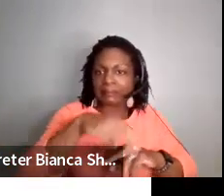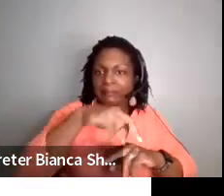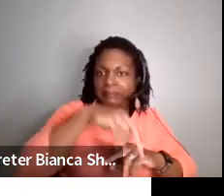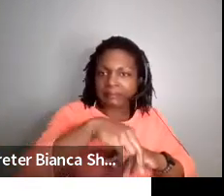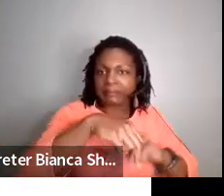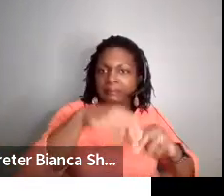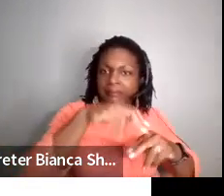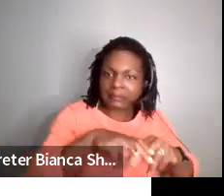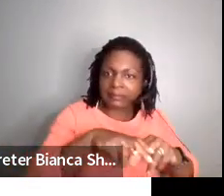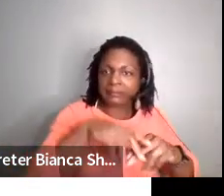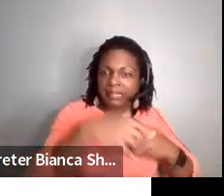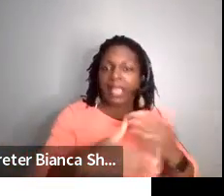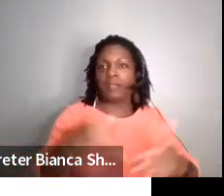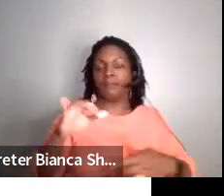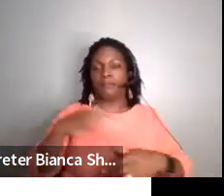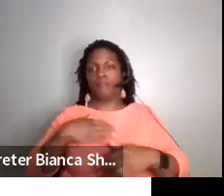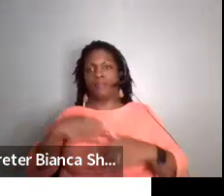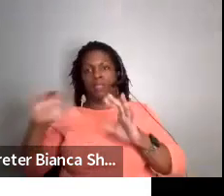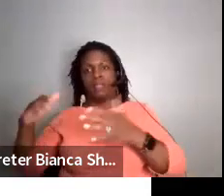My peers. My classmates were laughing at her.